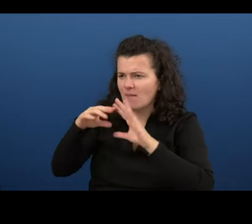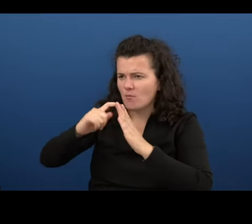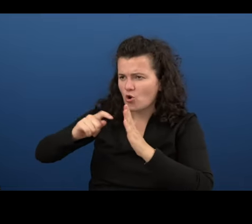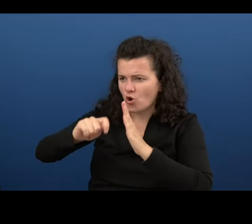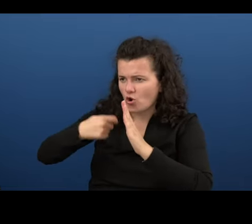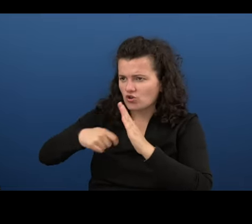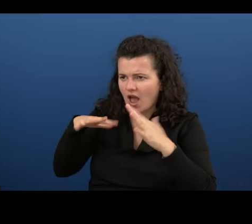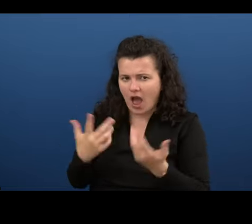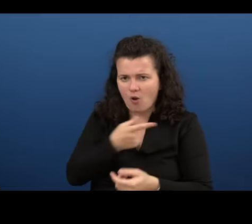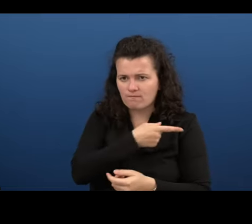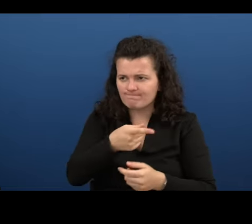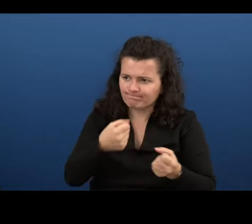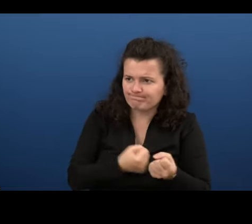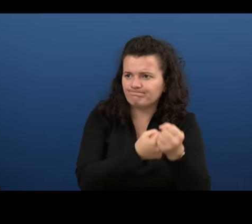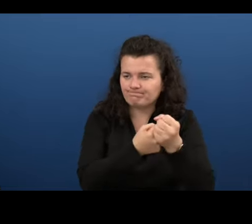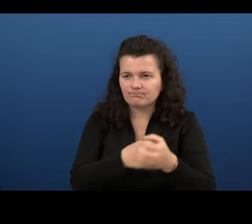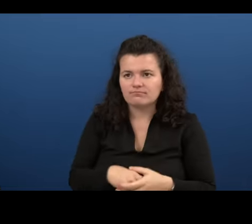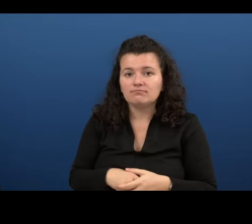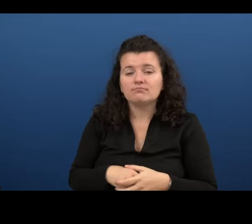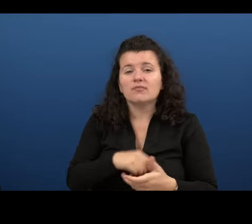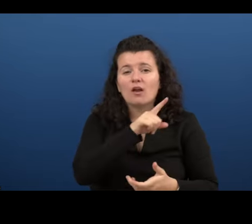of hundred entries. 14:30:54 We eventually put 10 teams through